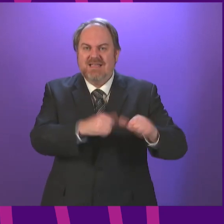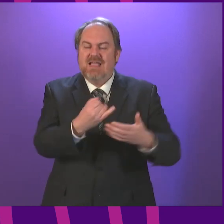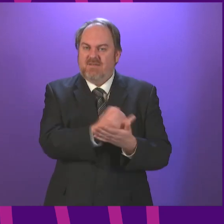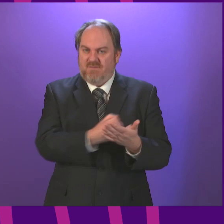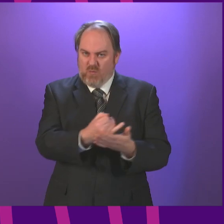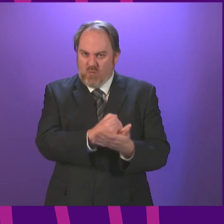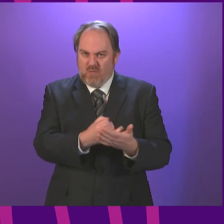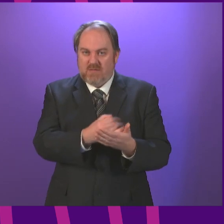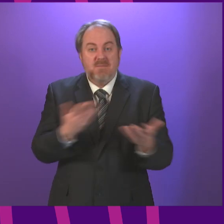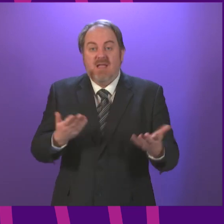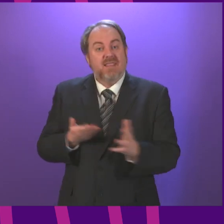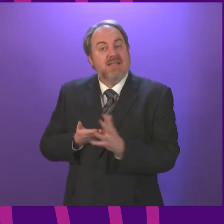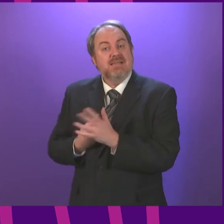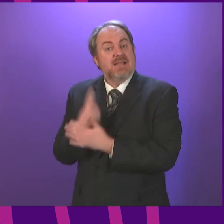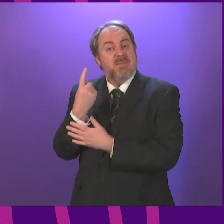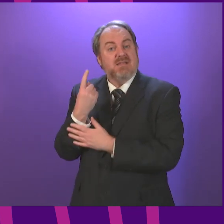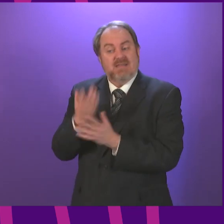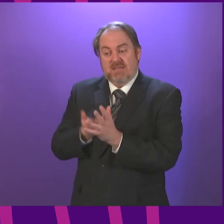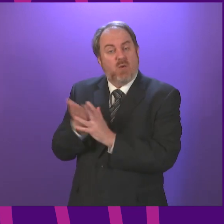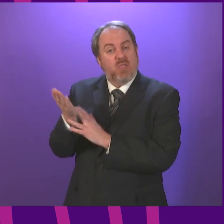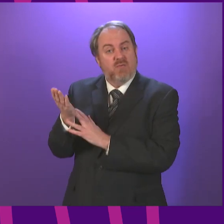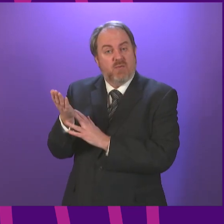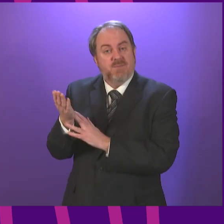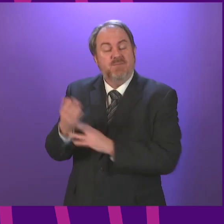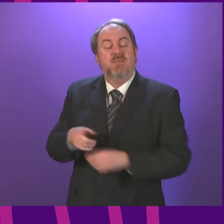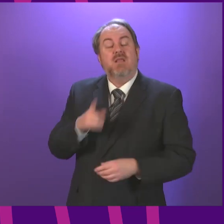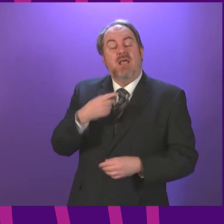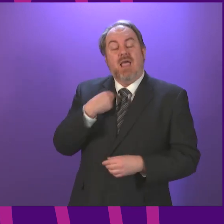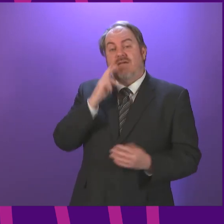on changes that we need to make. I have not seen Laura Dunlop’s review, but it will